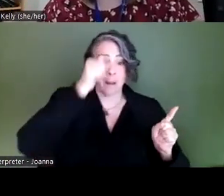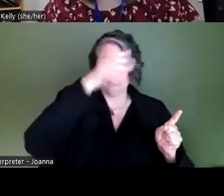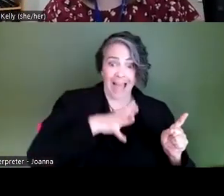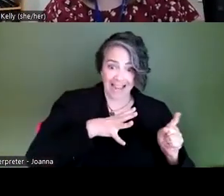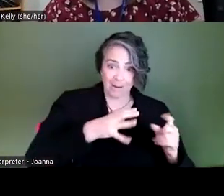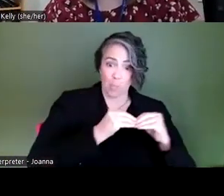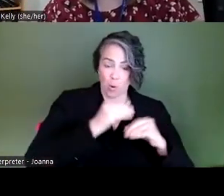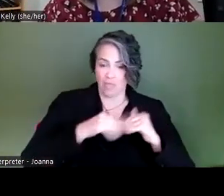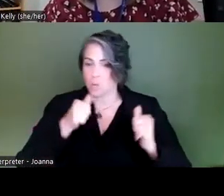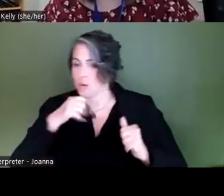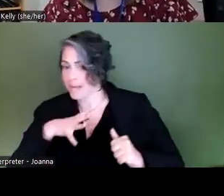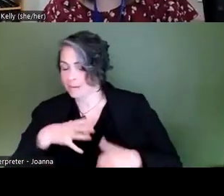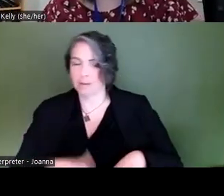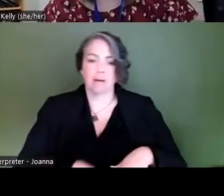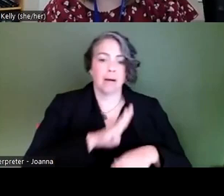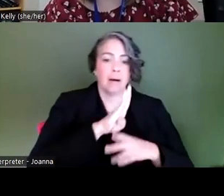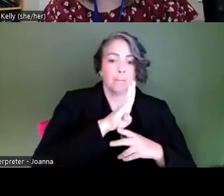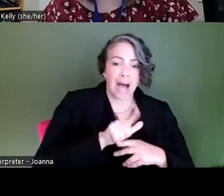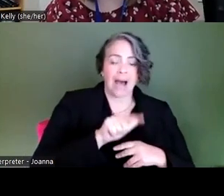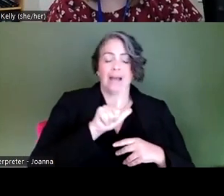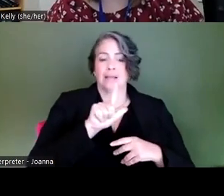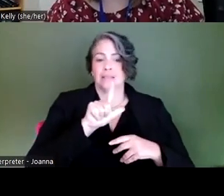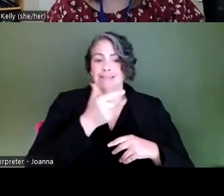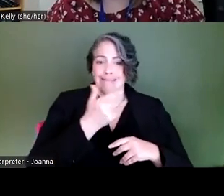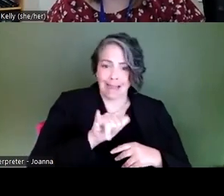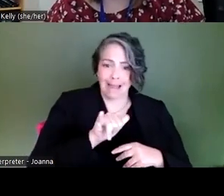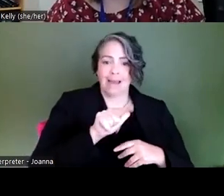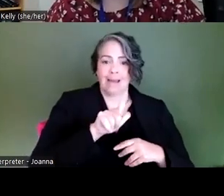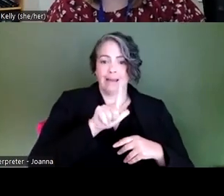bisexual, gay and lesbian adults compared to heterosexual adults,